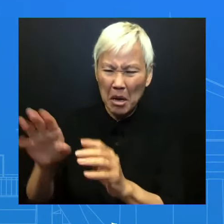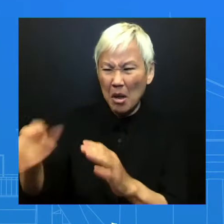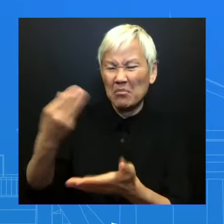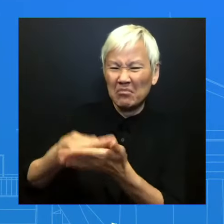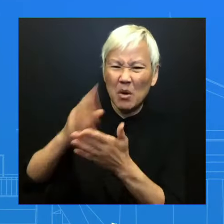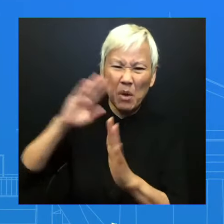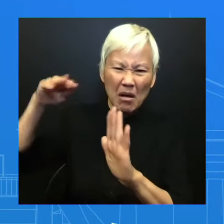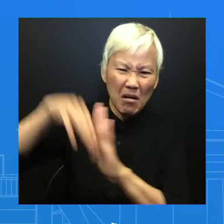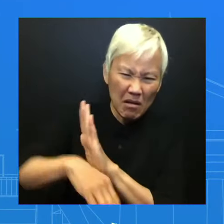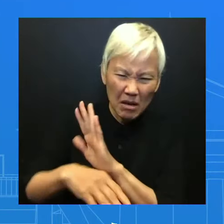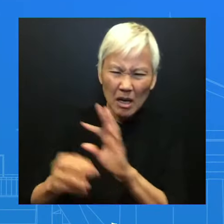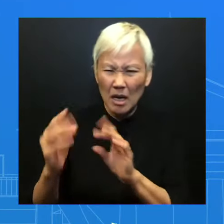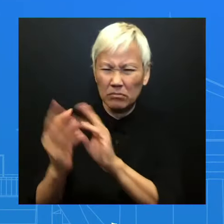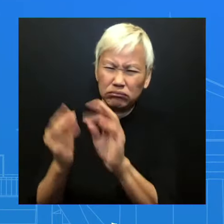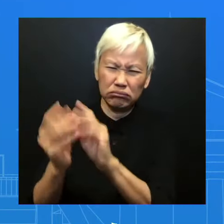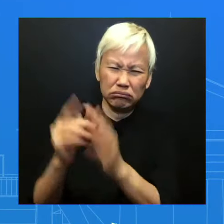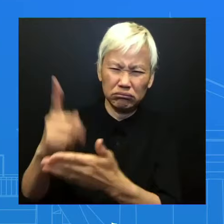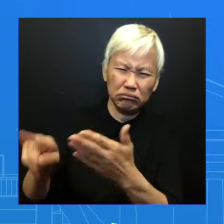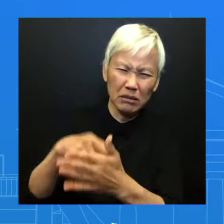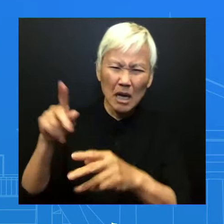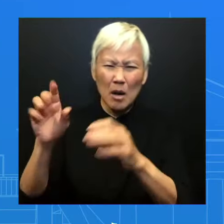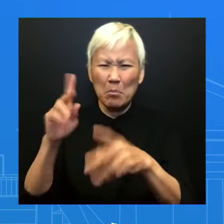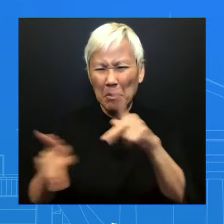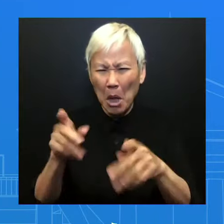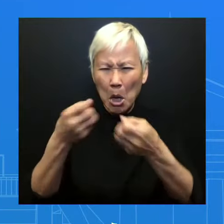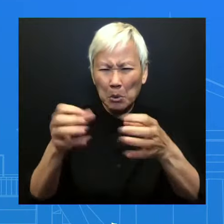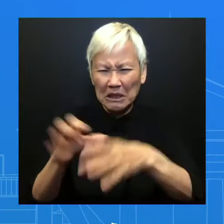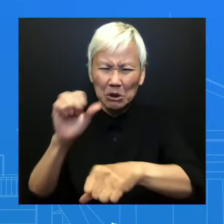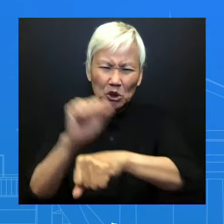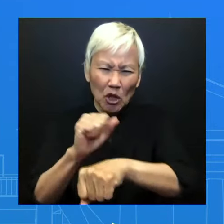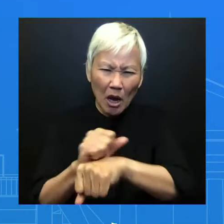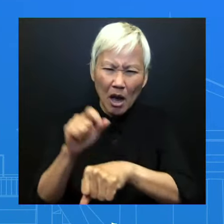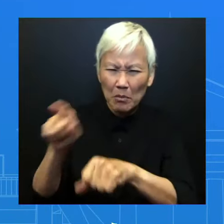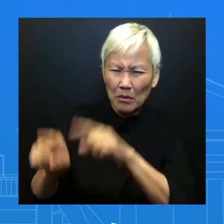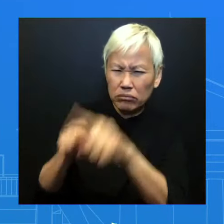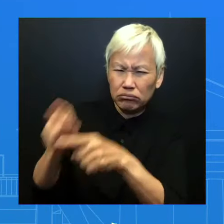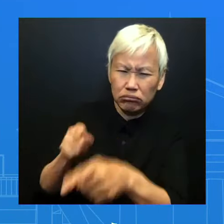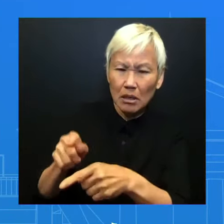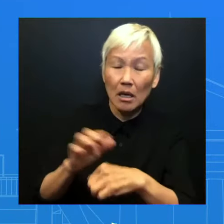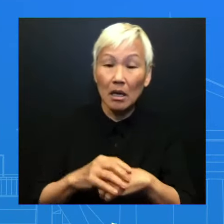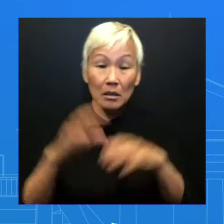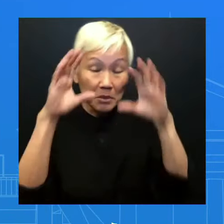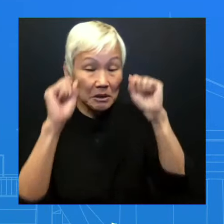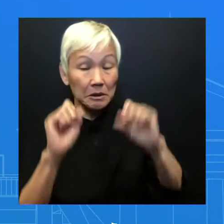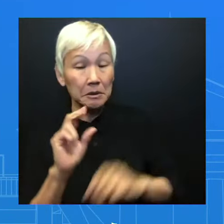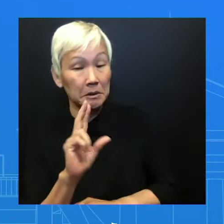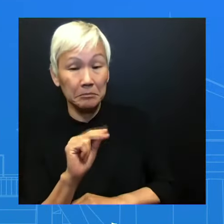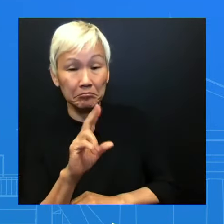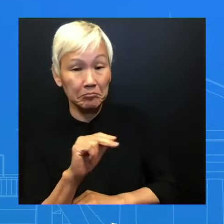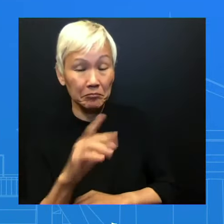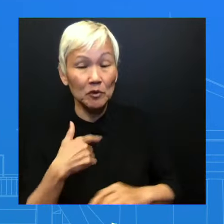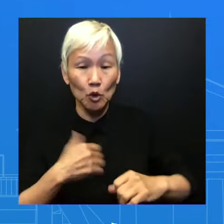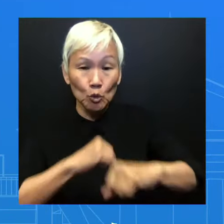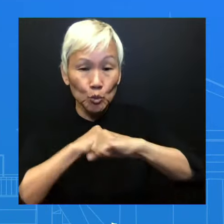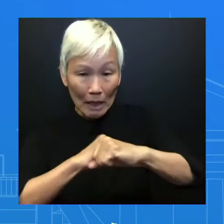and increase costs for all Americans. That's what the President is fighting for. That's what we want to make sure Americans know. This is what we've been trying to do